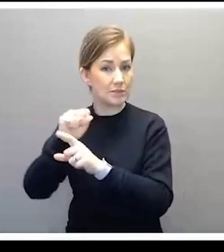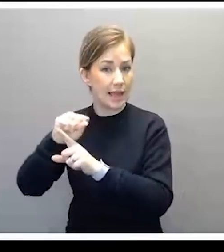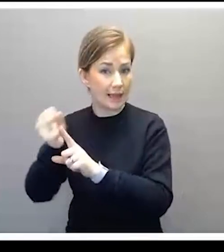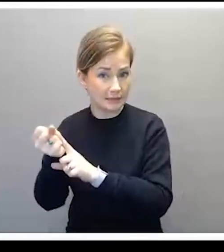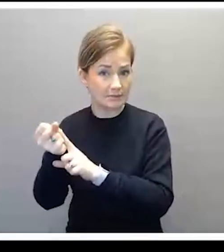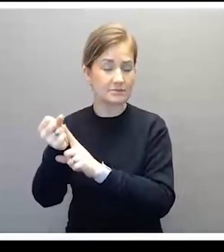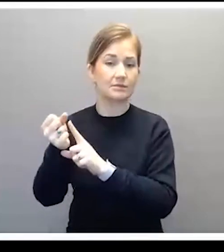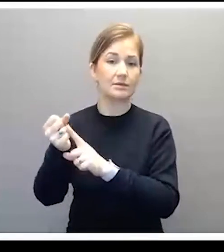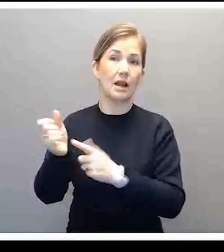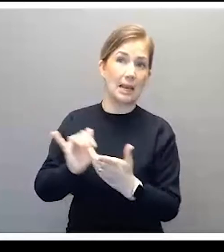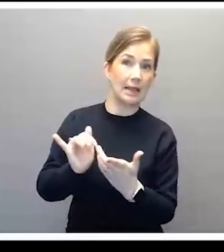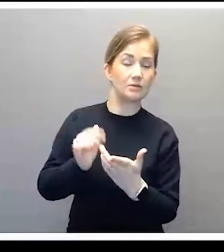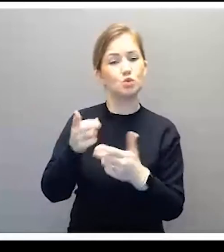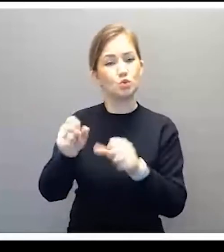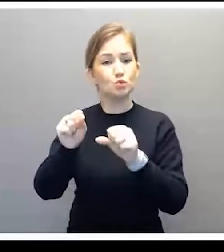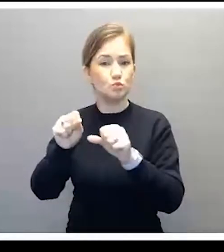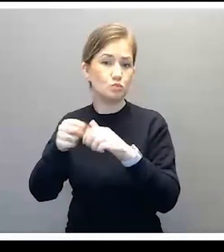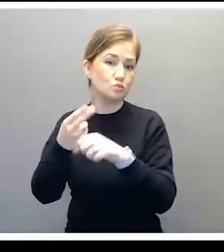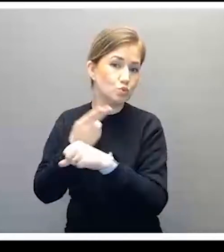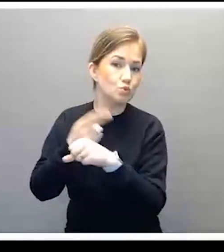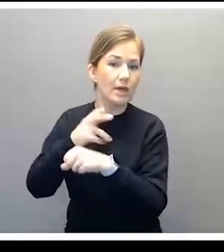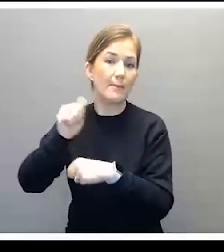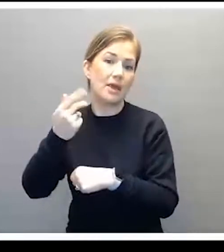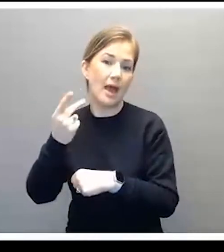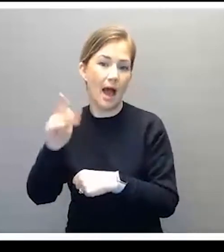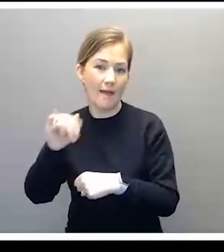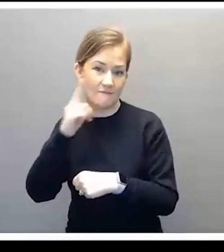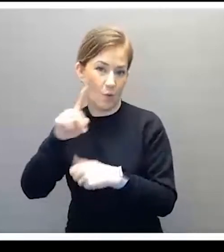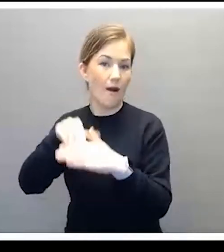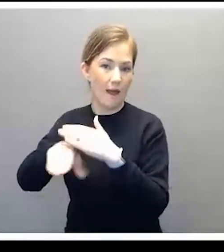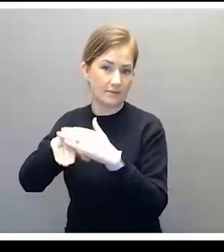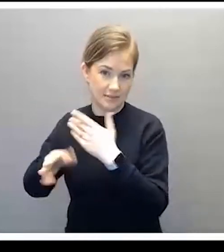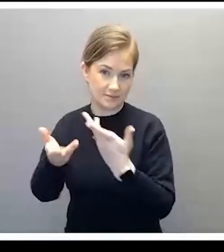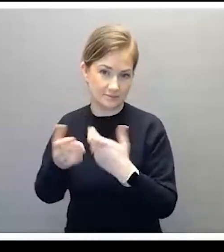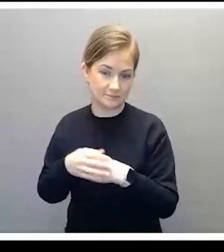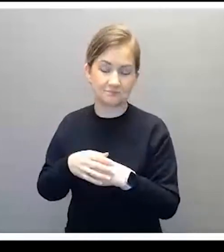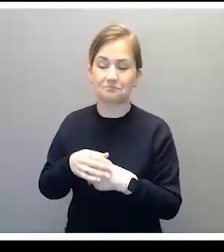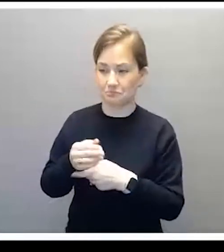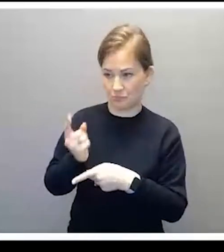you would like, use APIs to access. Right?